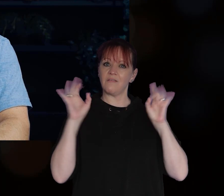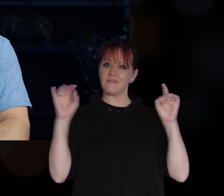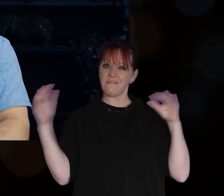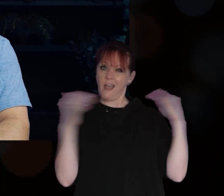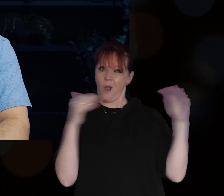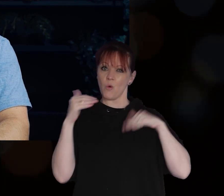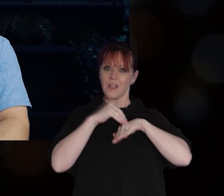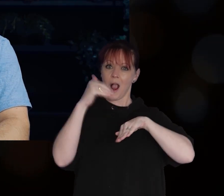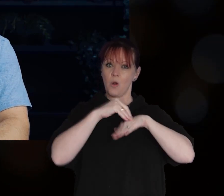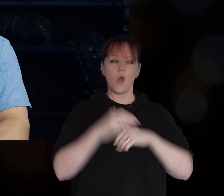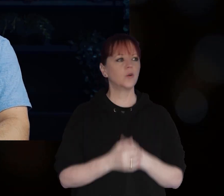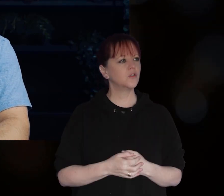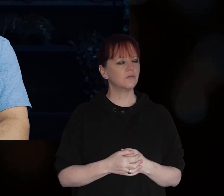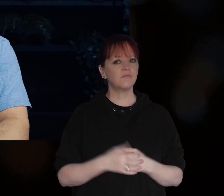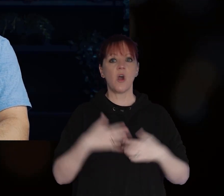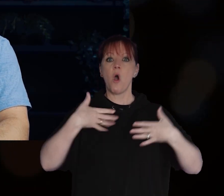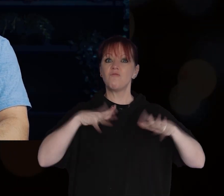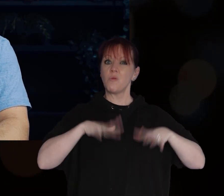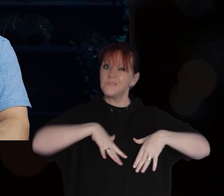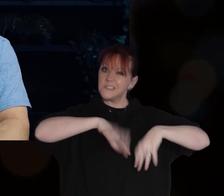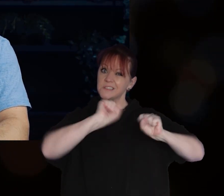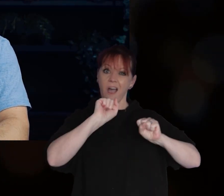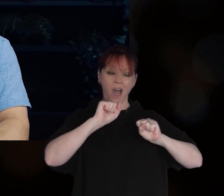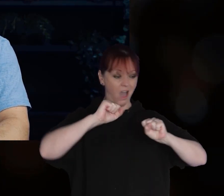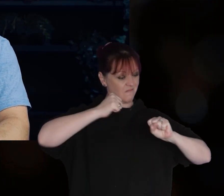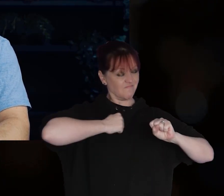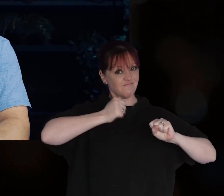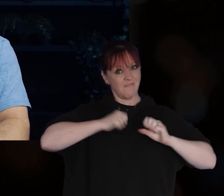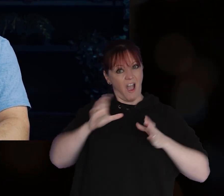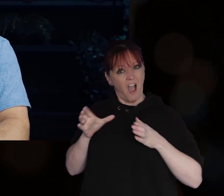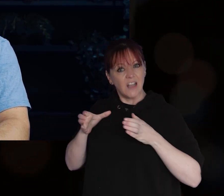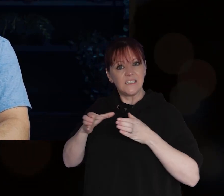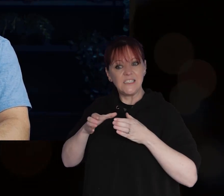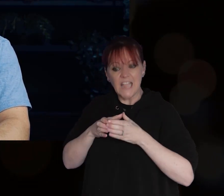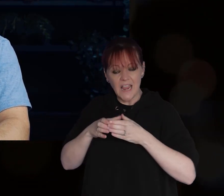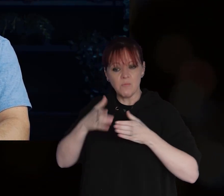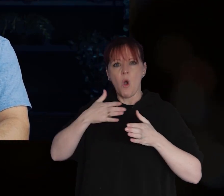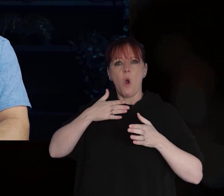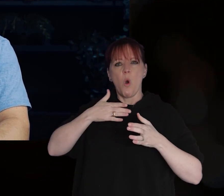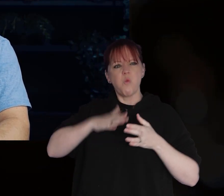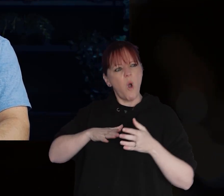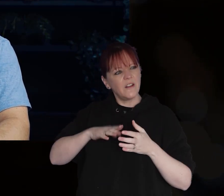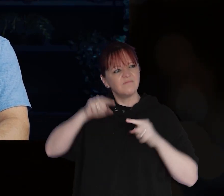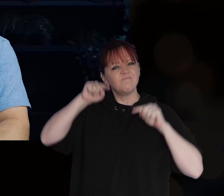our team has been dedicated to ensuring that this experience, where possible, was accessible by default.